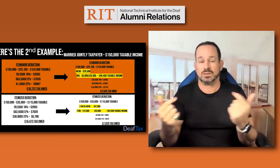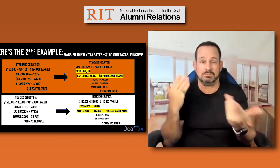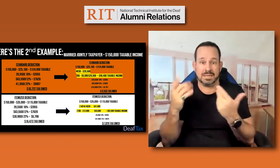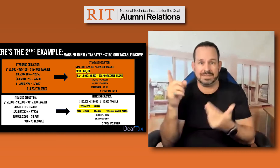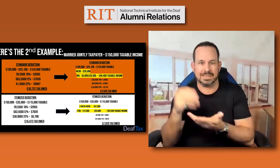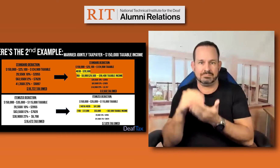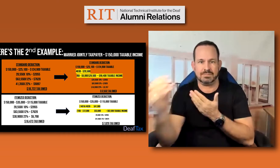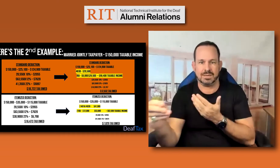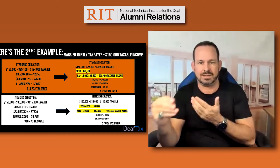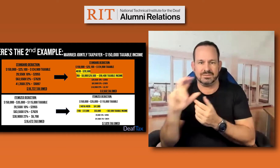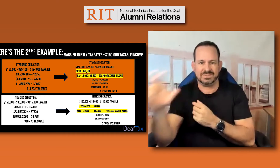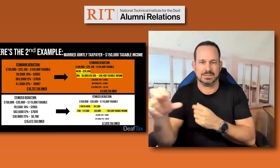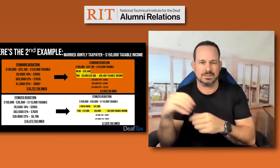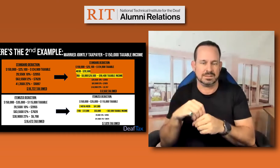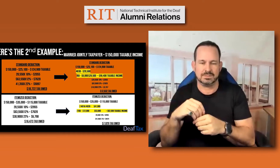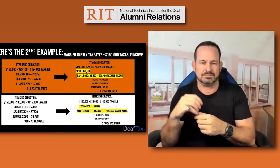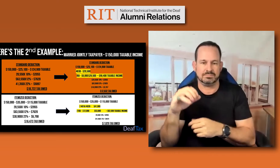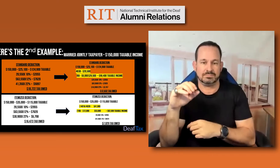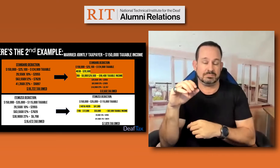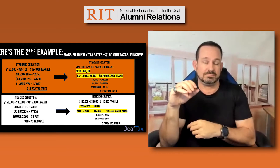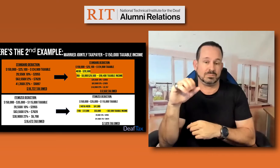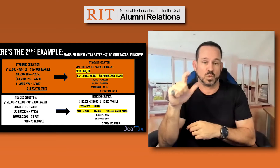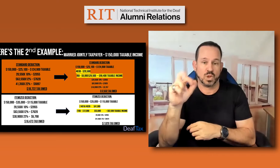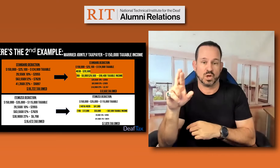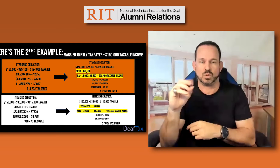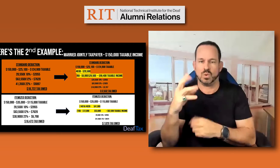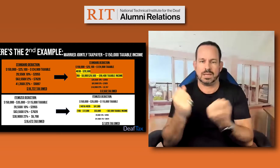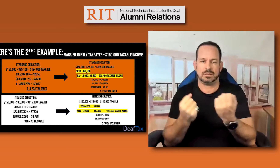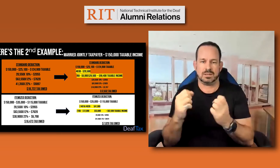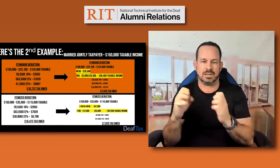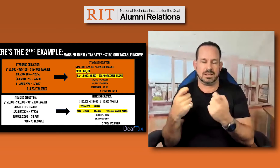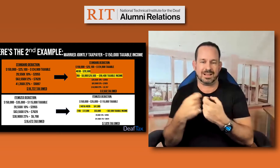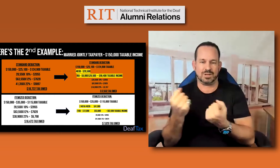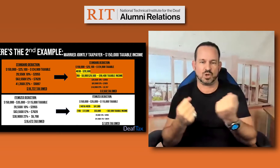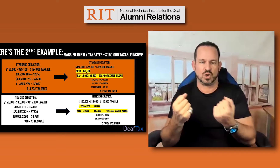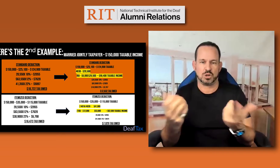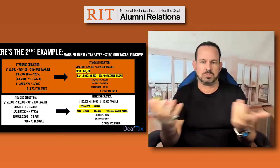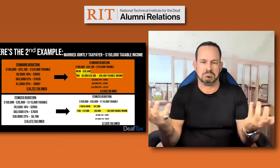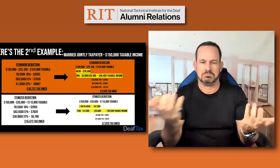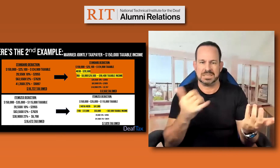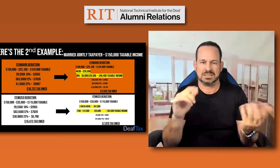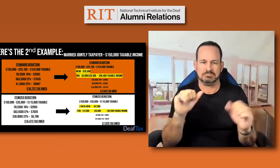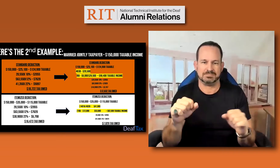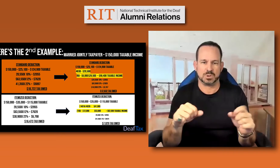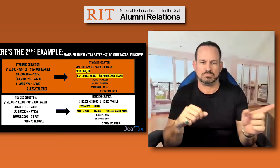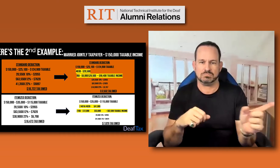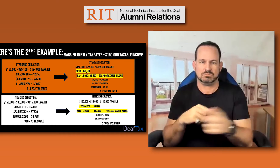or other various expenditures needing to be accounted for. Maybe they also have tax credits